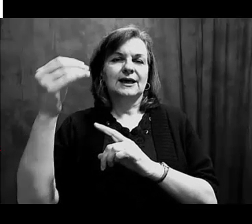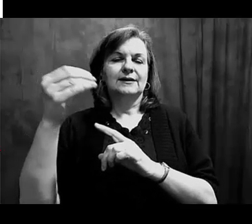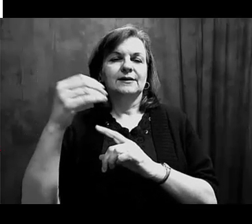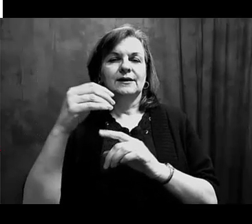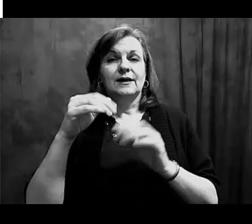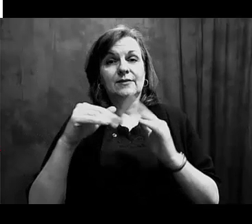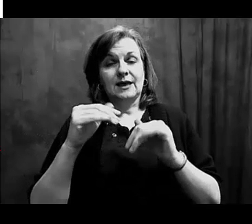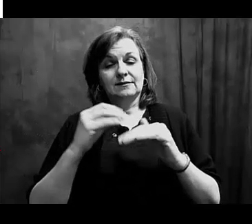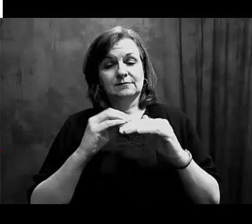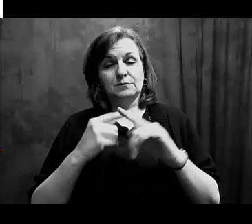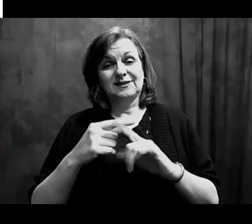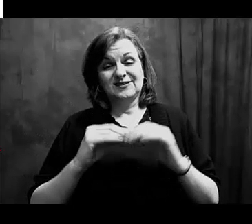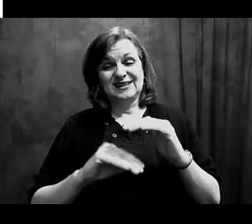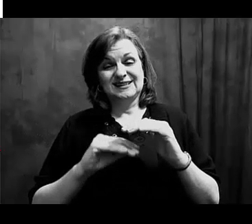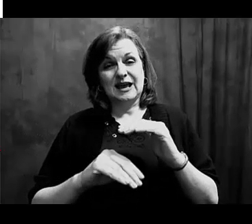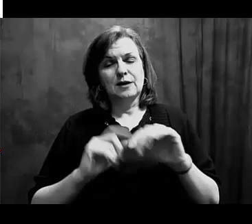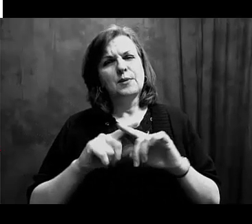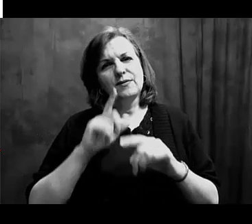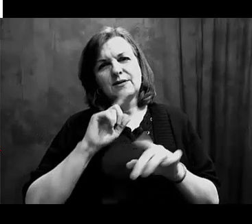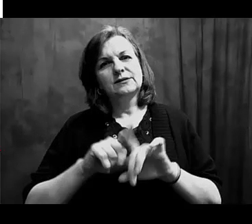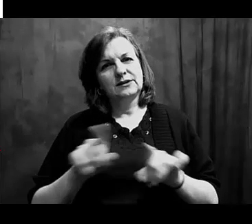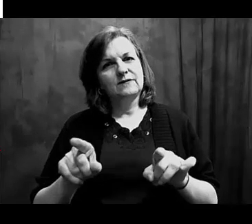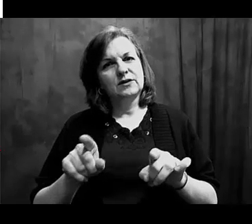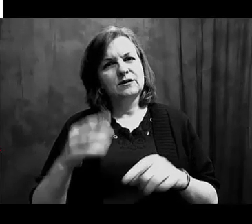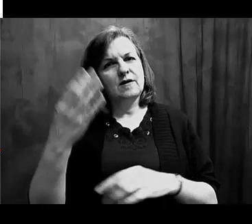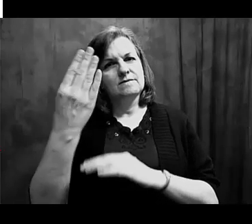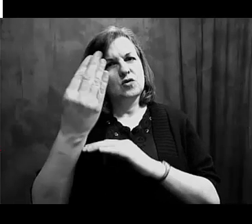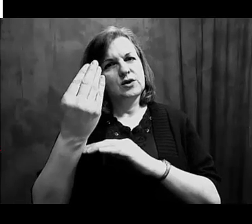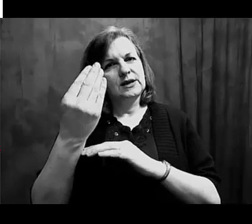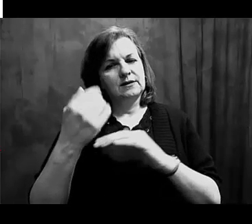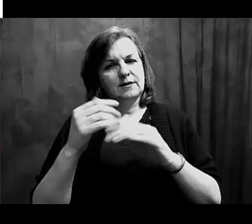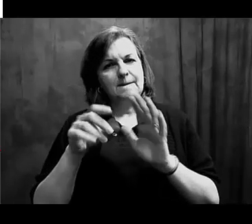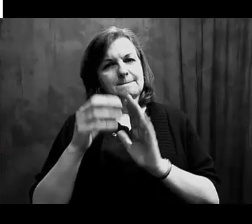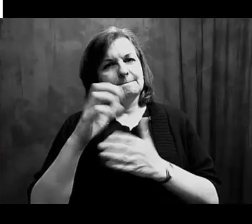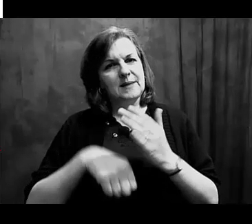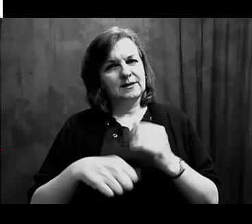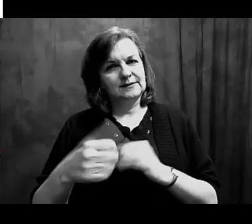and positives inside but there's a difference right 14 minus 10